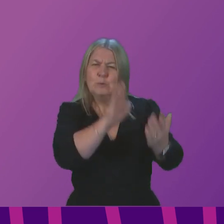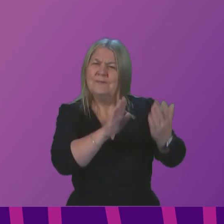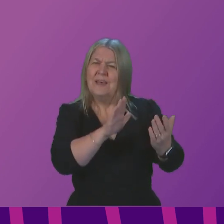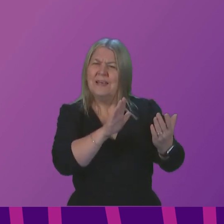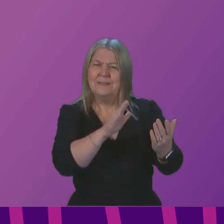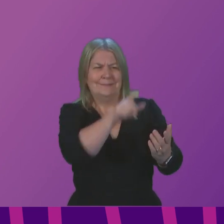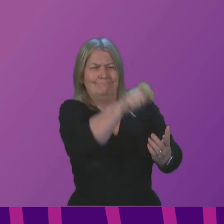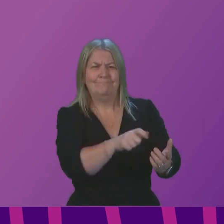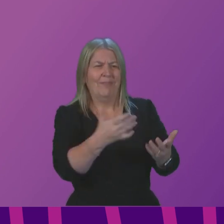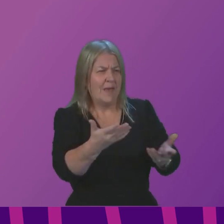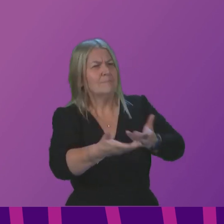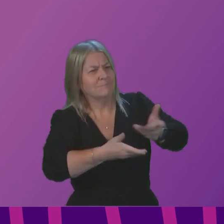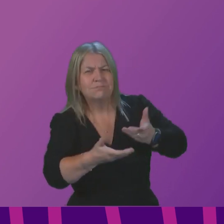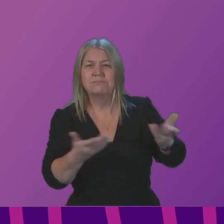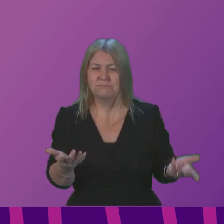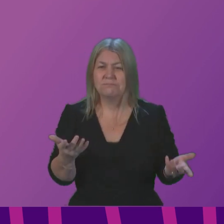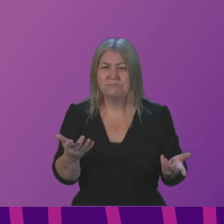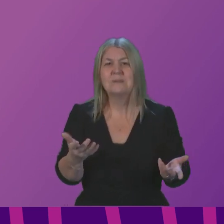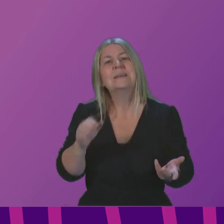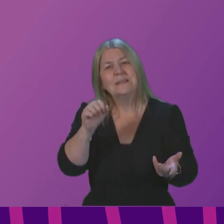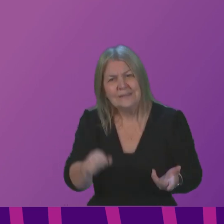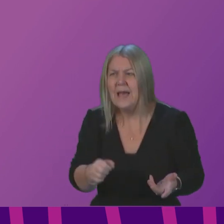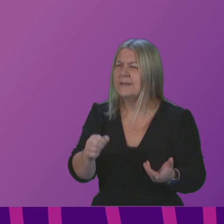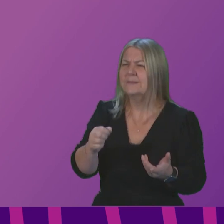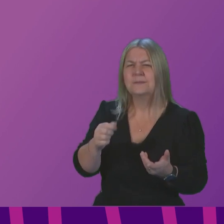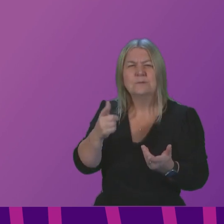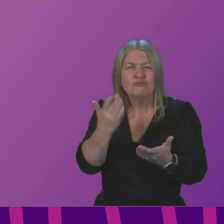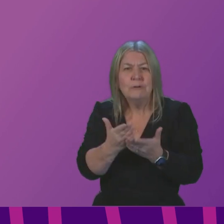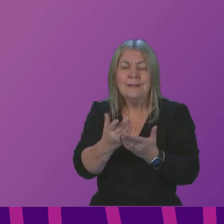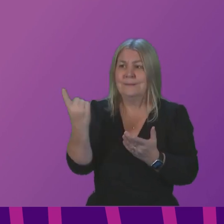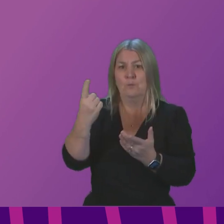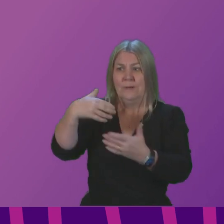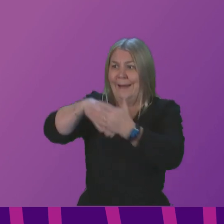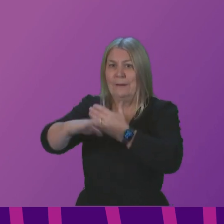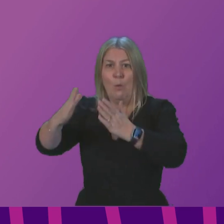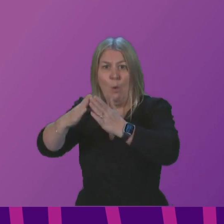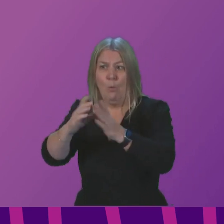for people who are in a controlling and abusive relationship to seek help remotely at home.